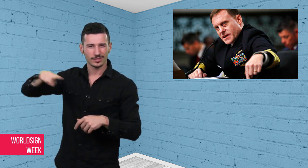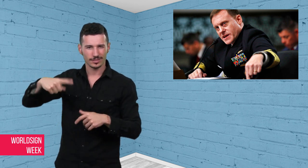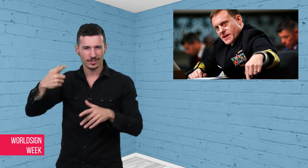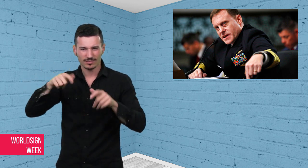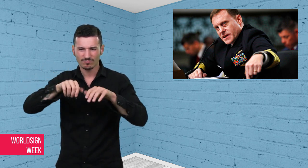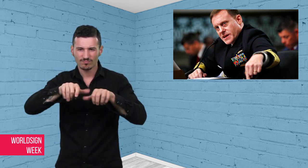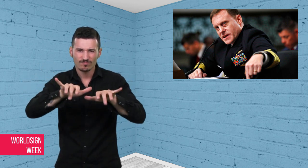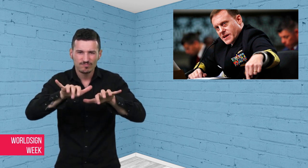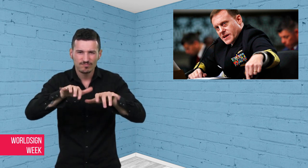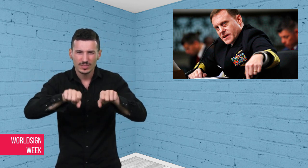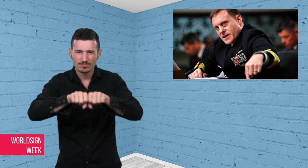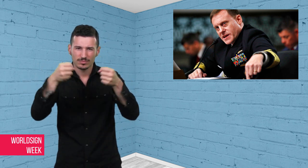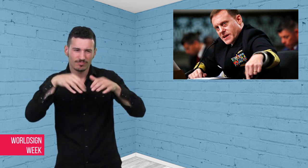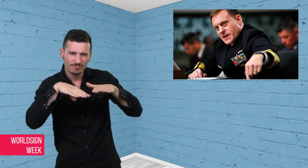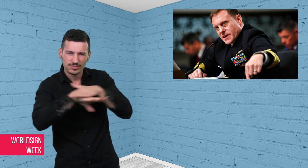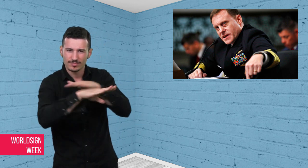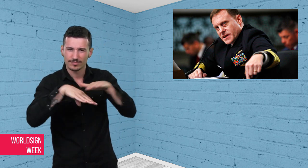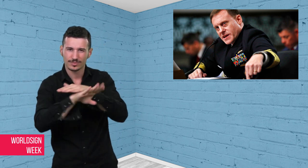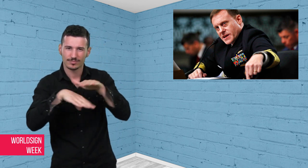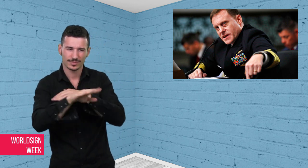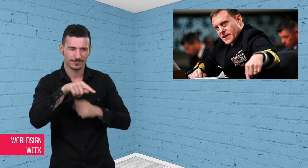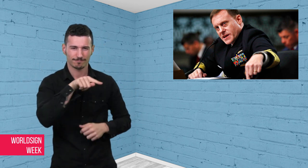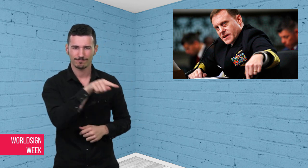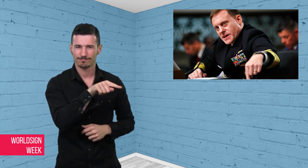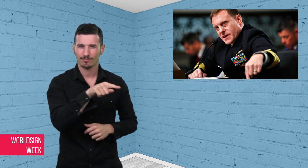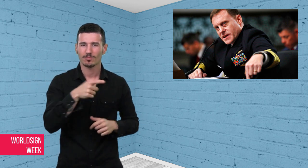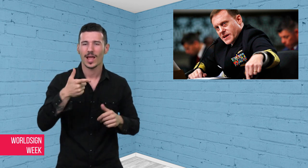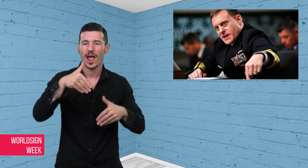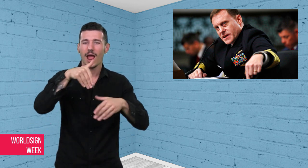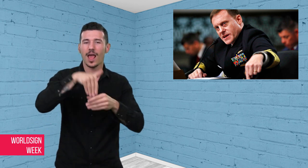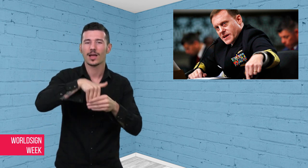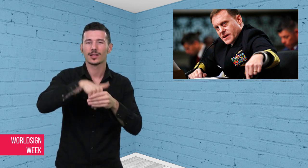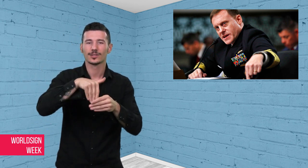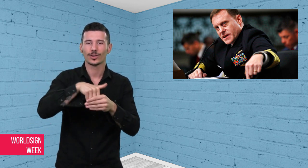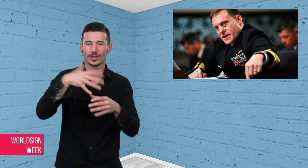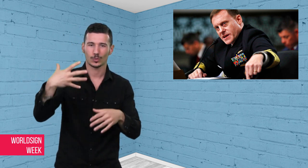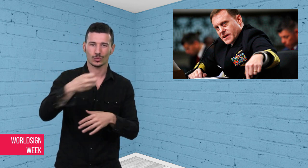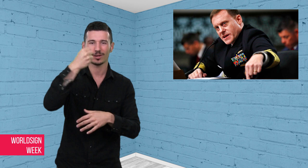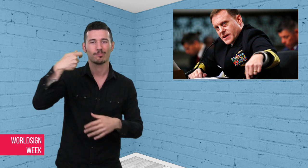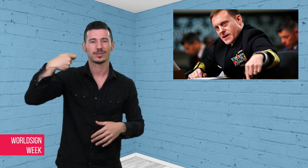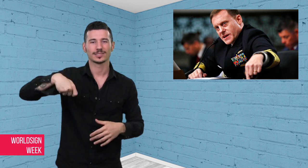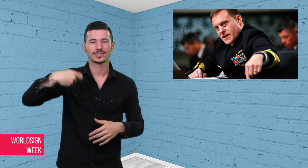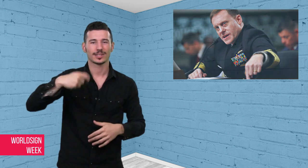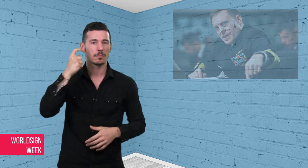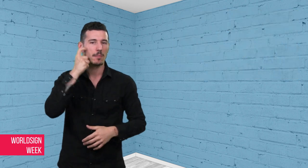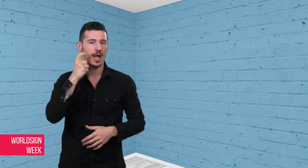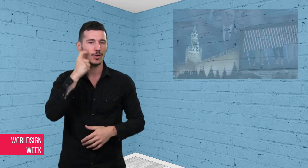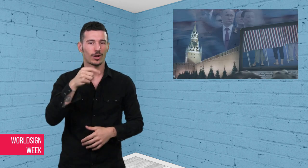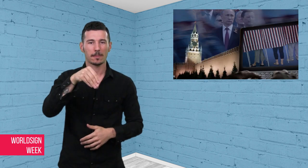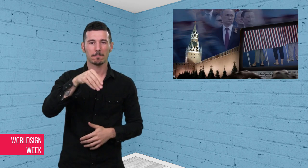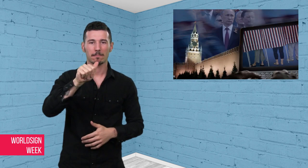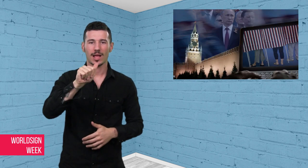following a hacking attack on President-elect Macron’s campaign - the